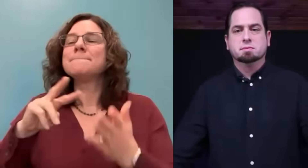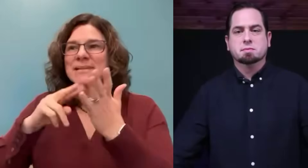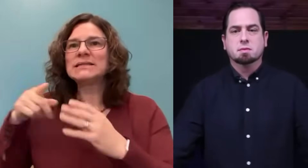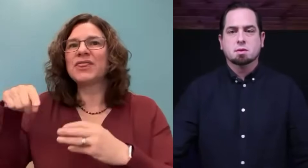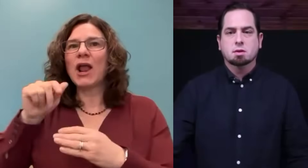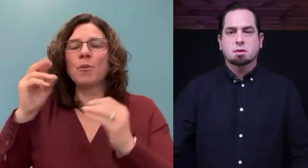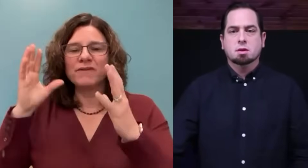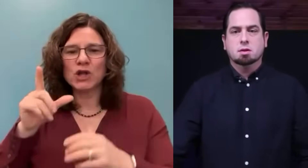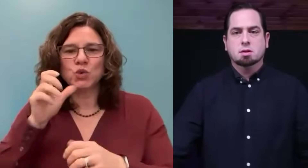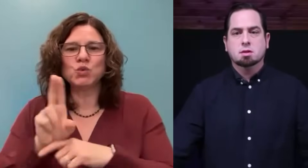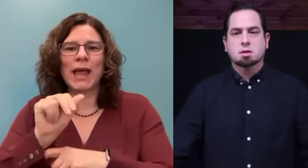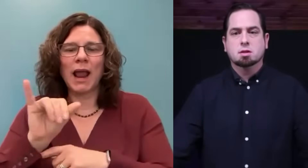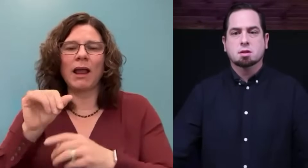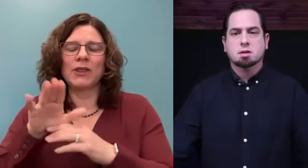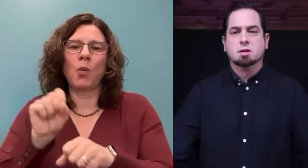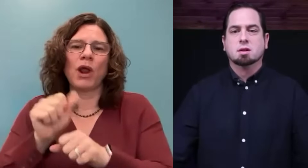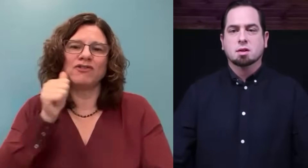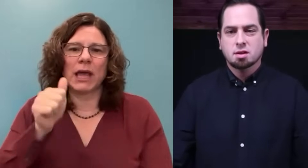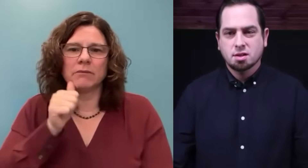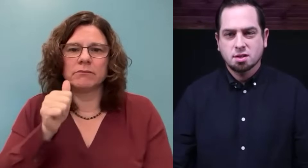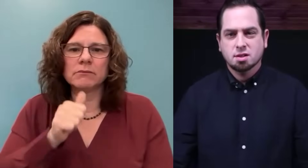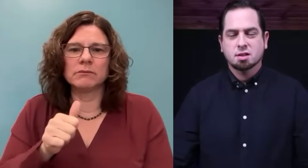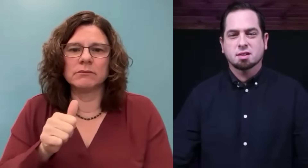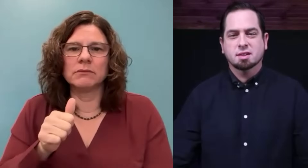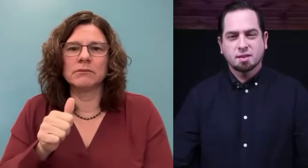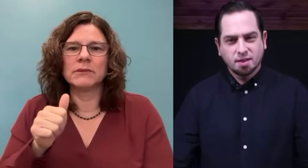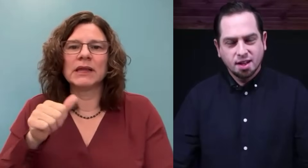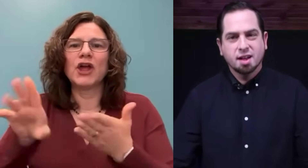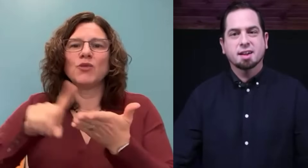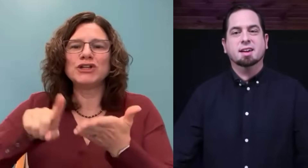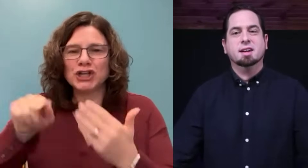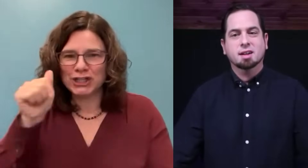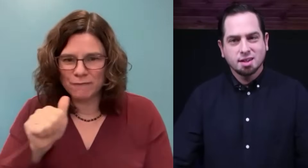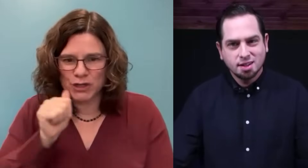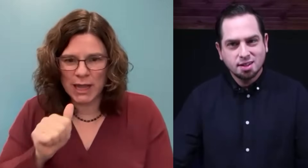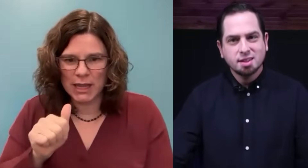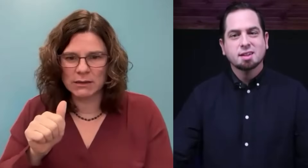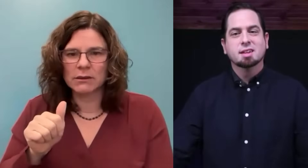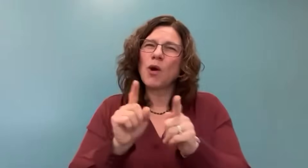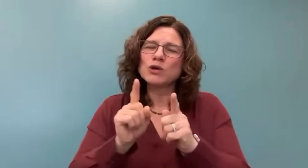It means they are professors who use AI in their work every day. In their research everyday.